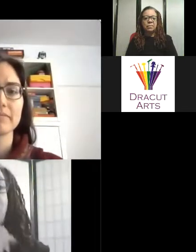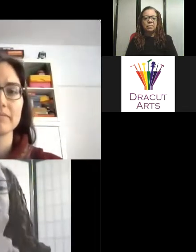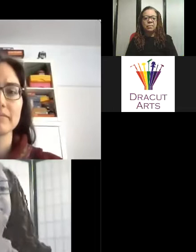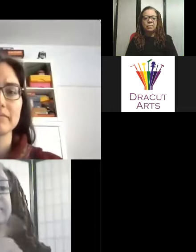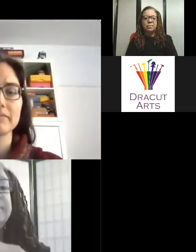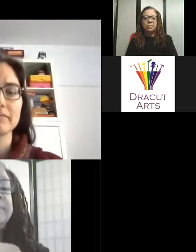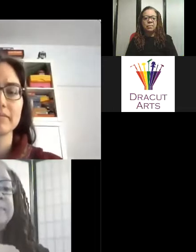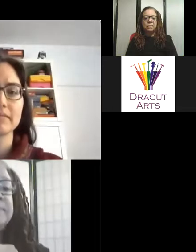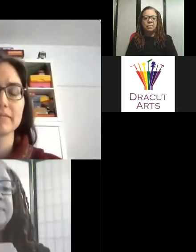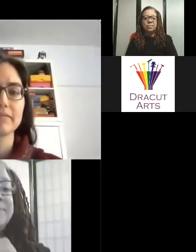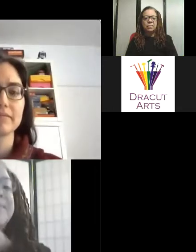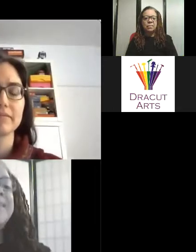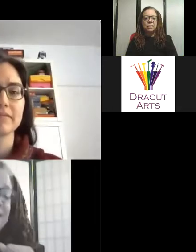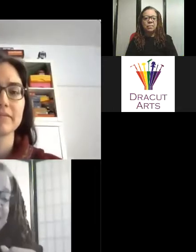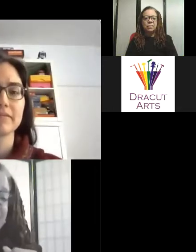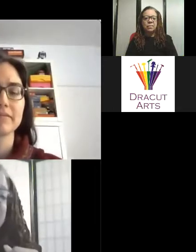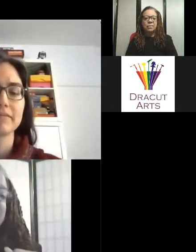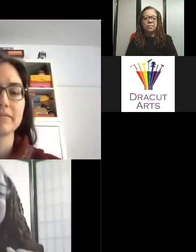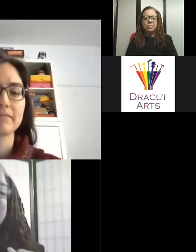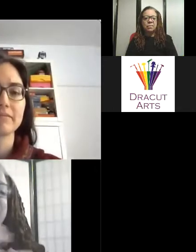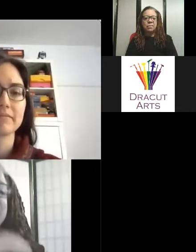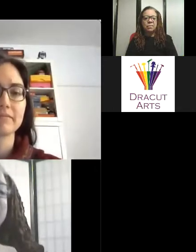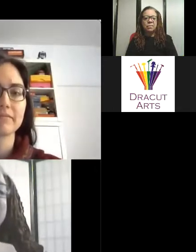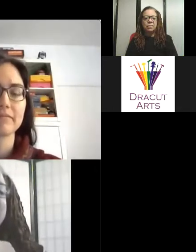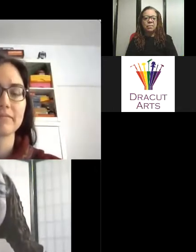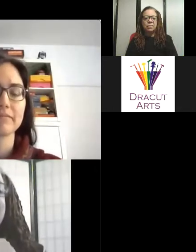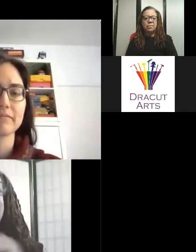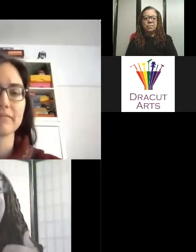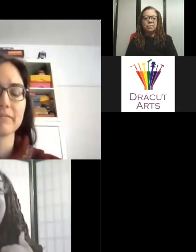Uh, yeah, we just had, um, I just had a great student question